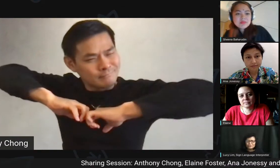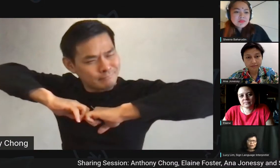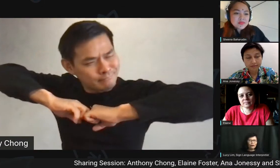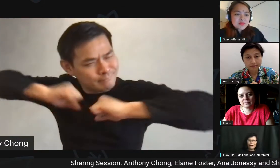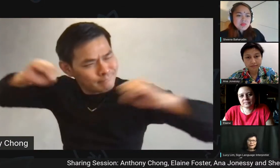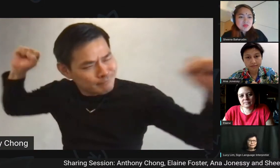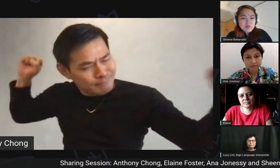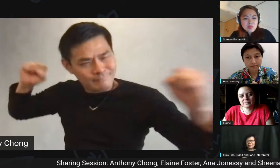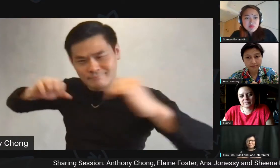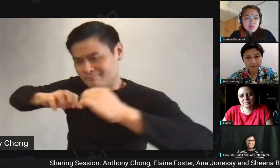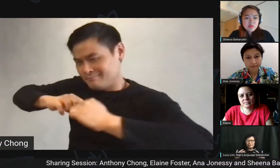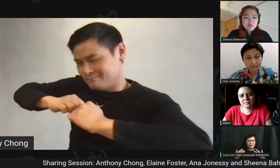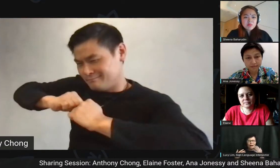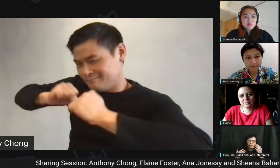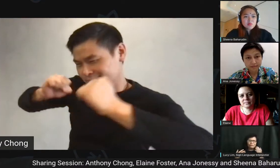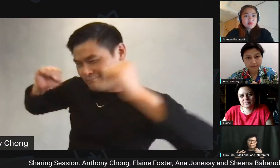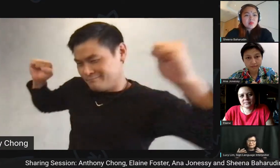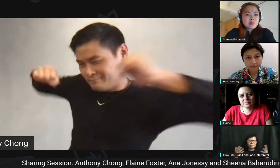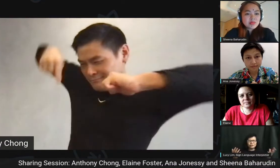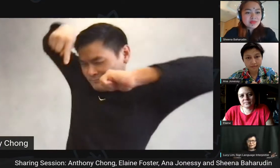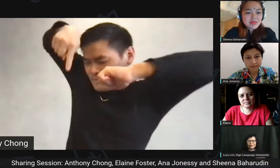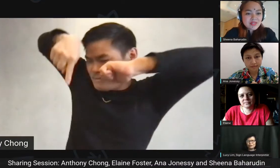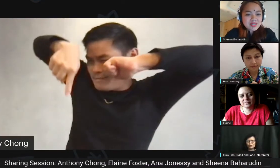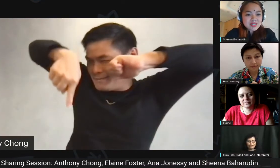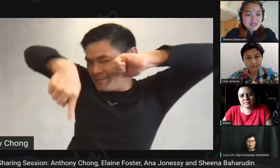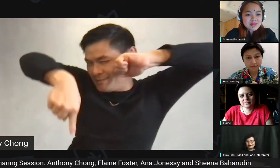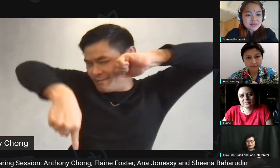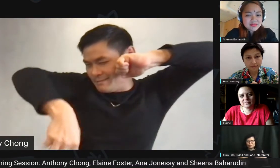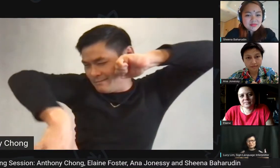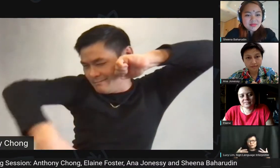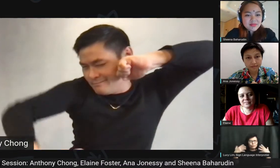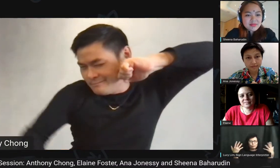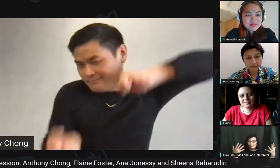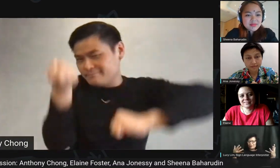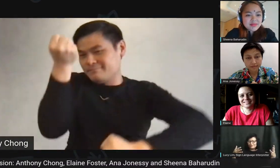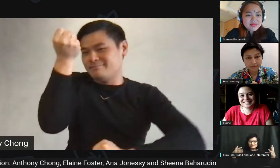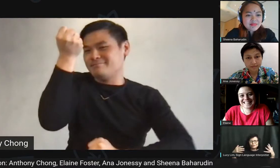So I'm like, I feel Sheena, you are like a super